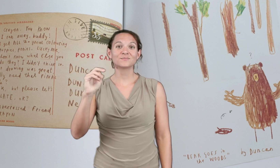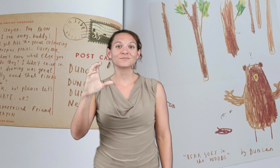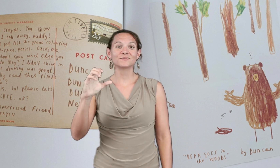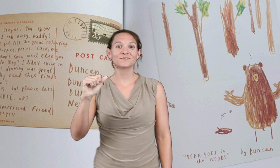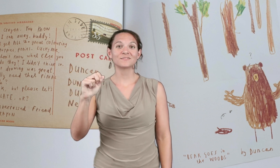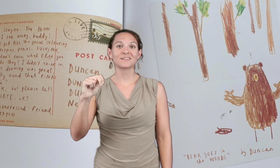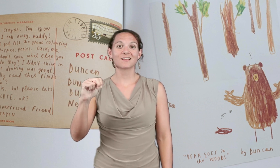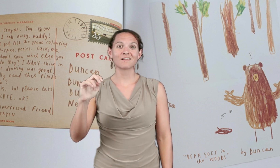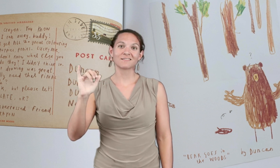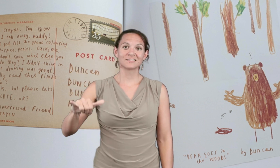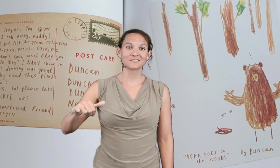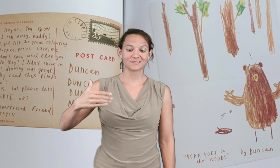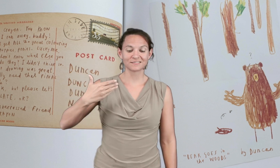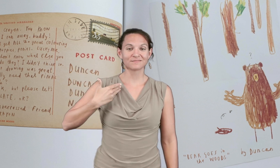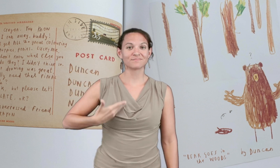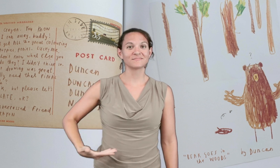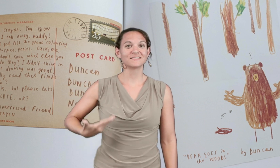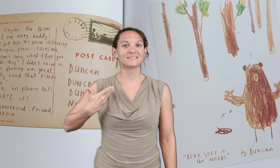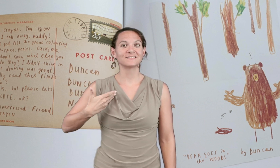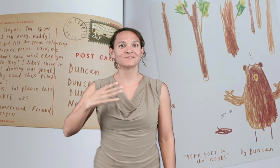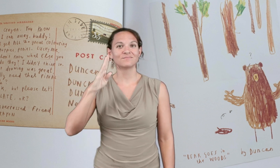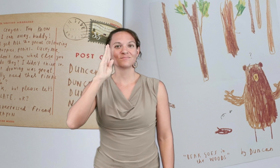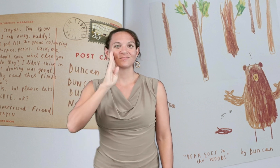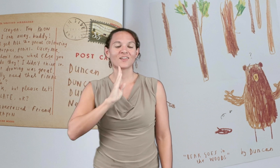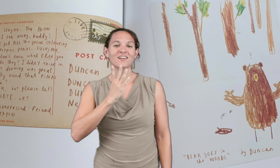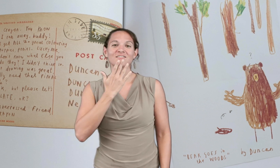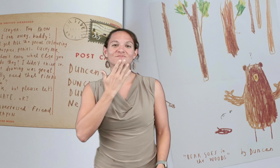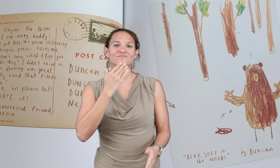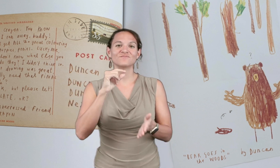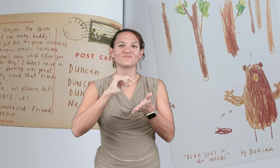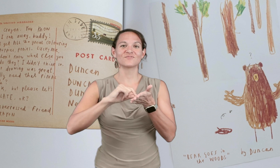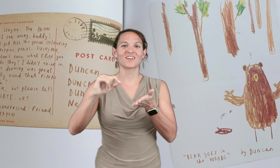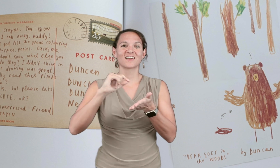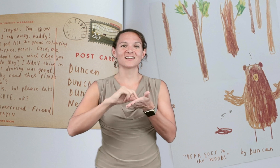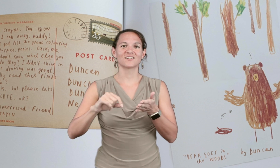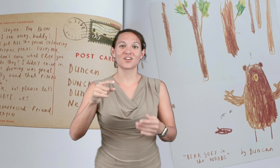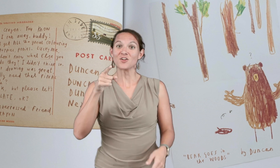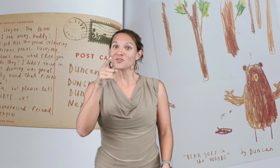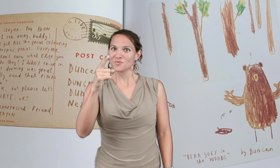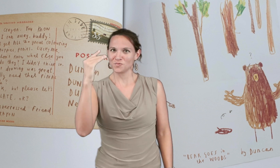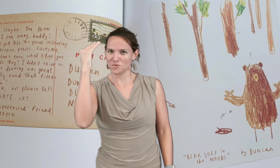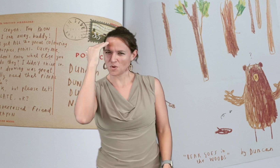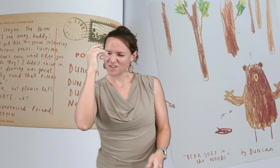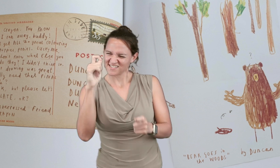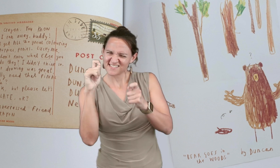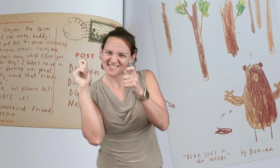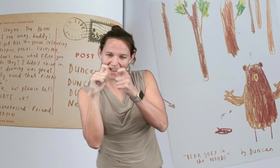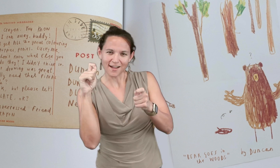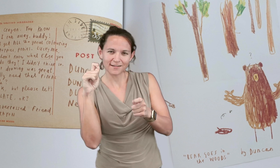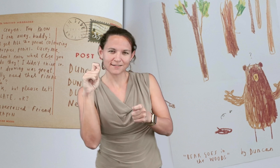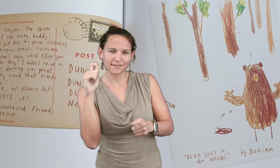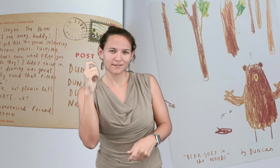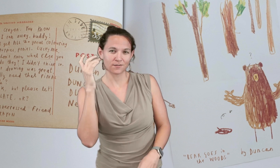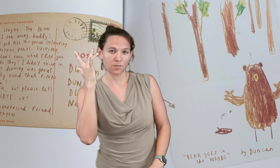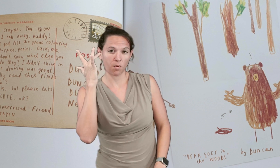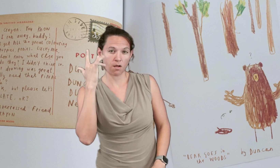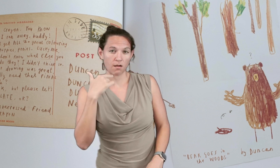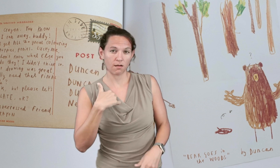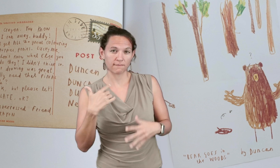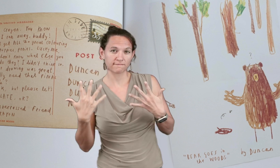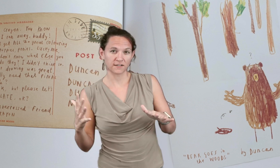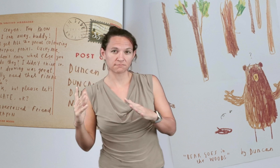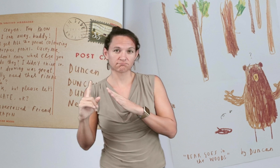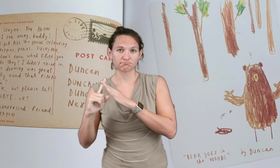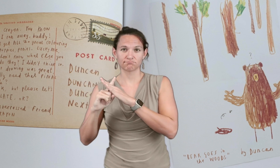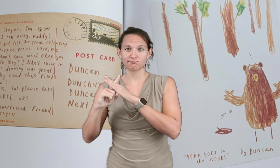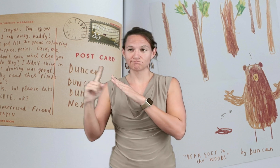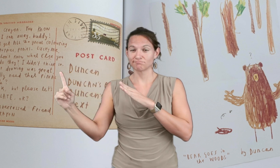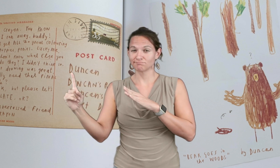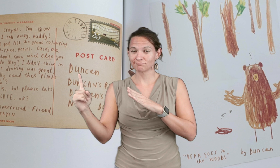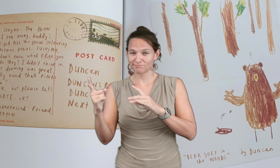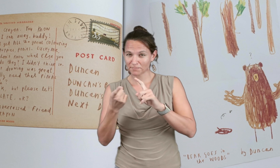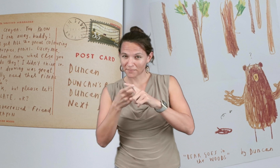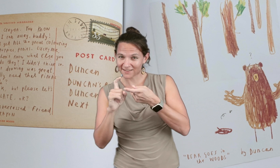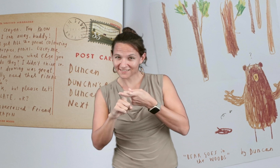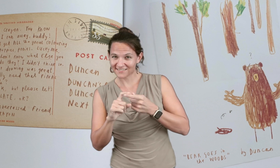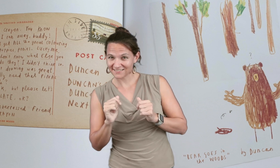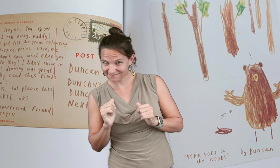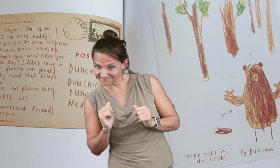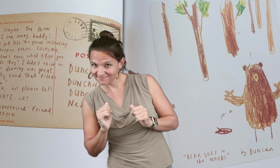The next postcard said, “Hello Duncan, Itʻs me, Brown Crayon. You know exactly why I ran away,